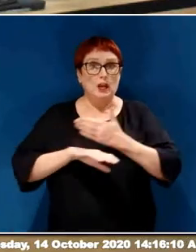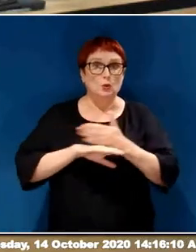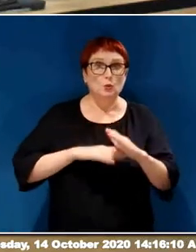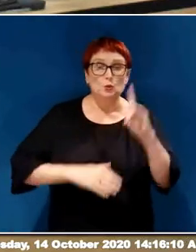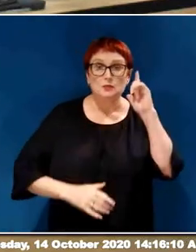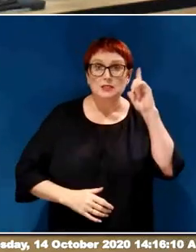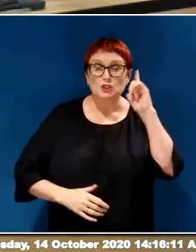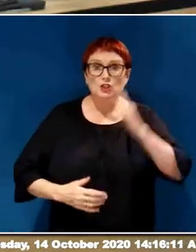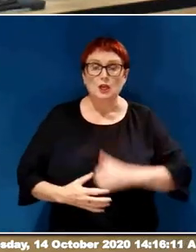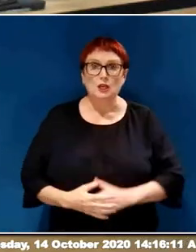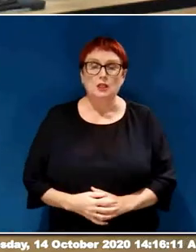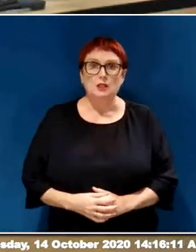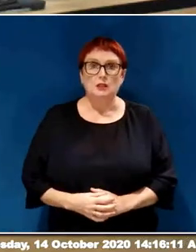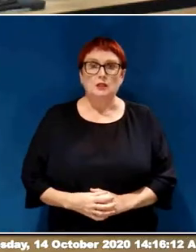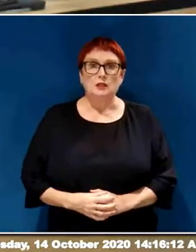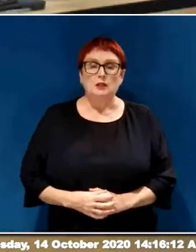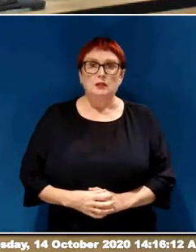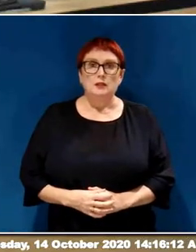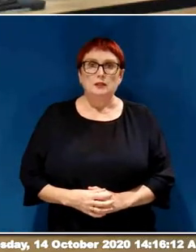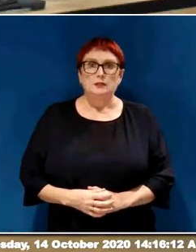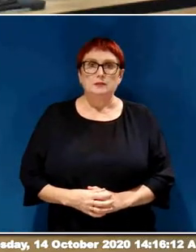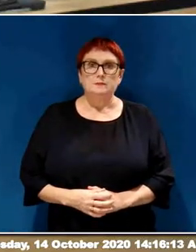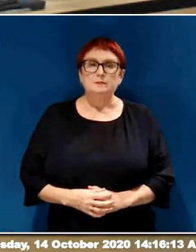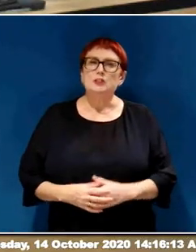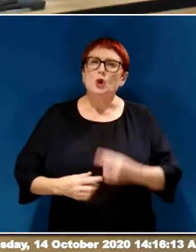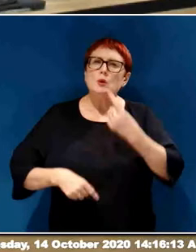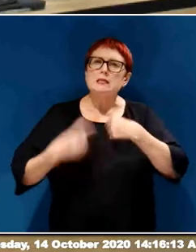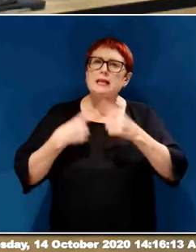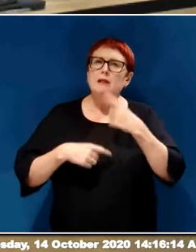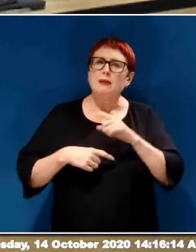standards the person must have in order to become a teacher?